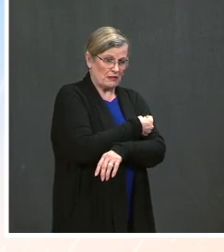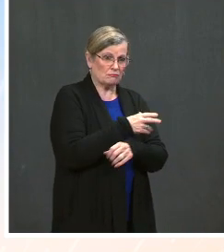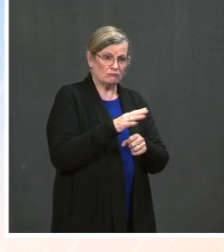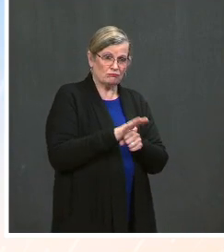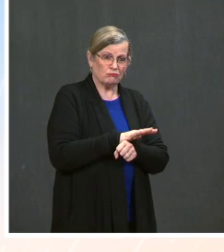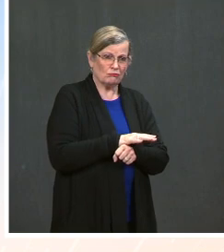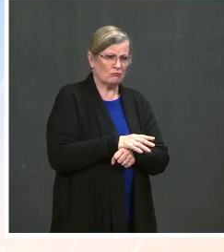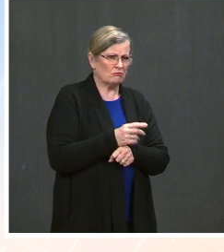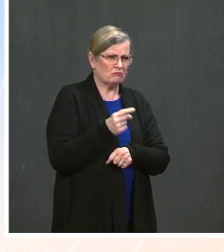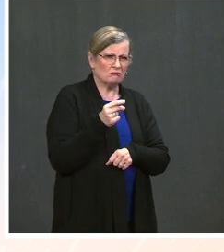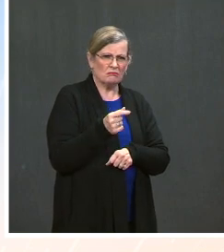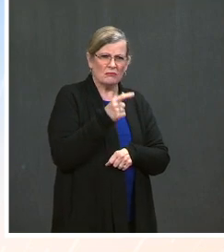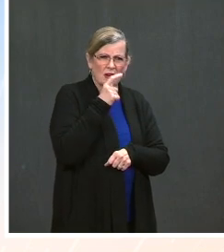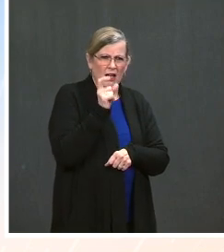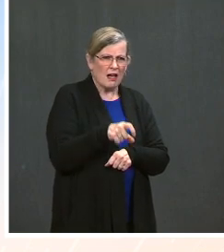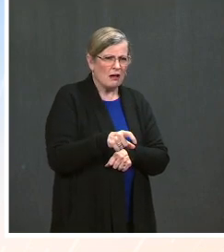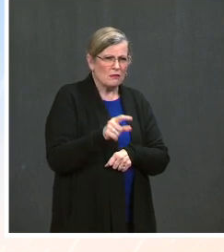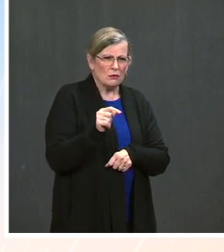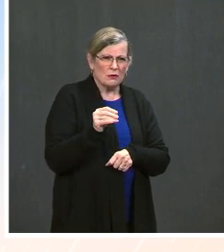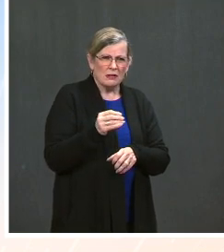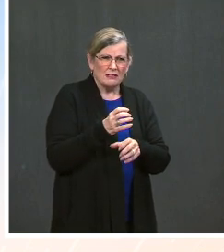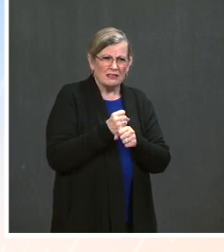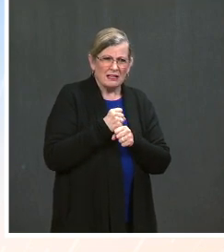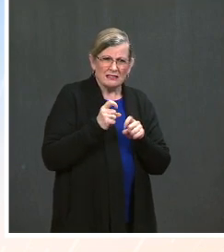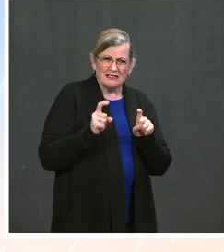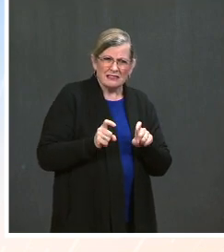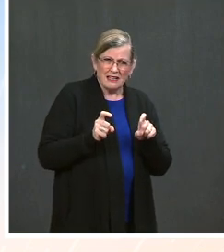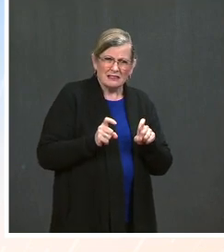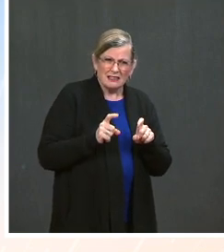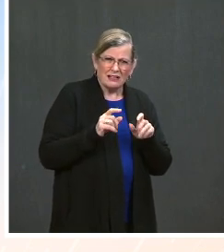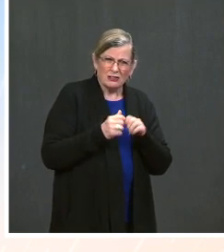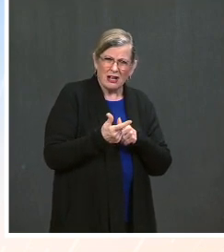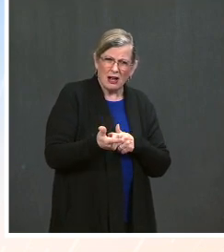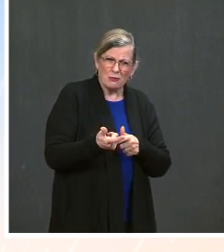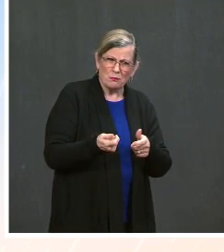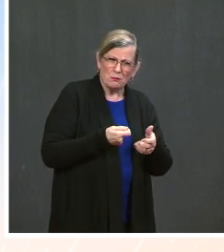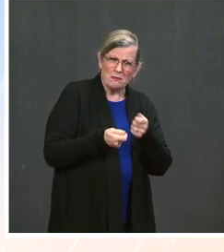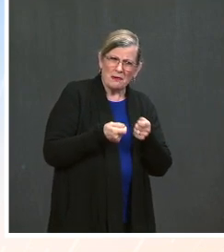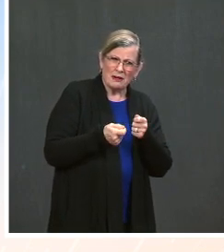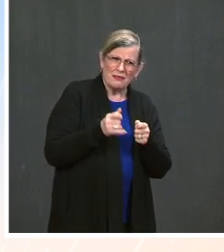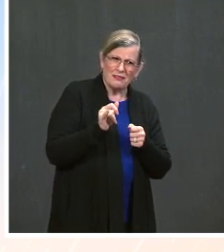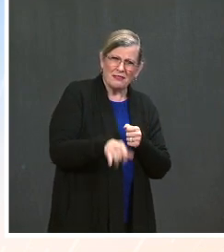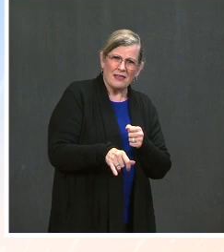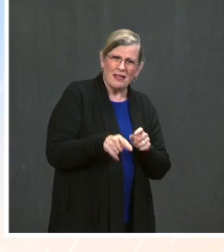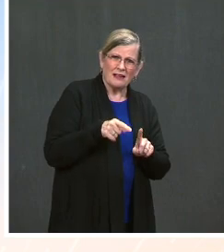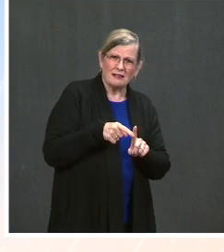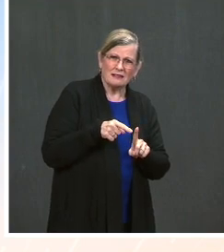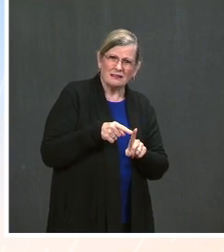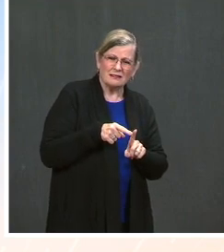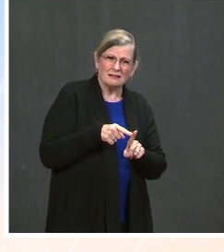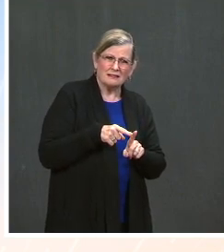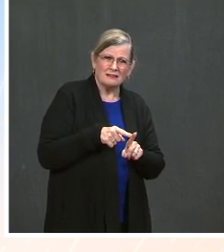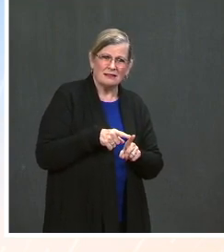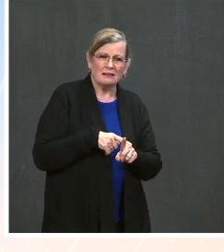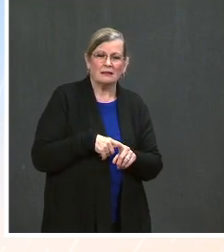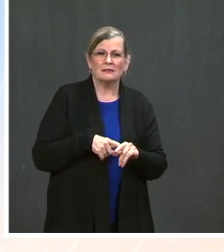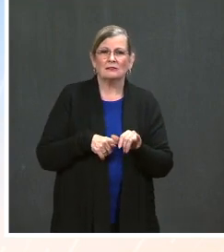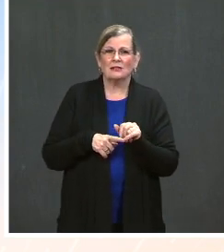The Press: Police that. Ms. Psaki: Oh, police that. The Press: I mean, do you have vaccine passports? Ms. Psaki: That's a private sector initiative and one